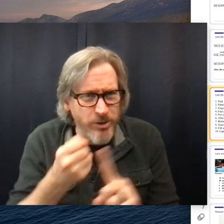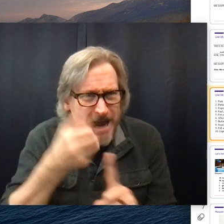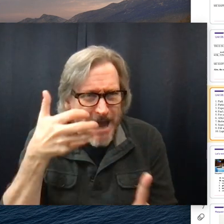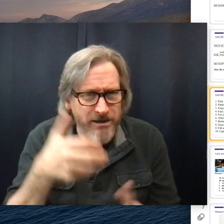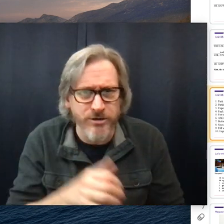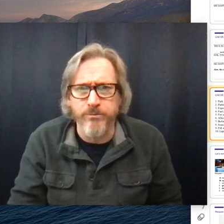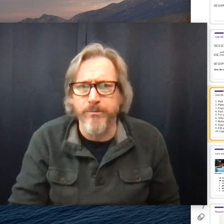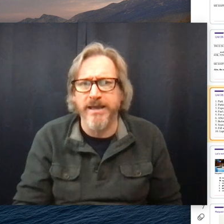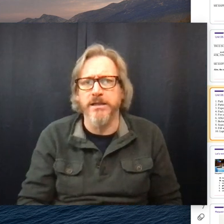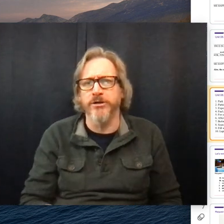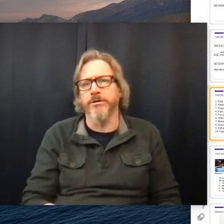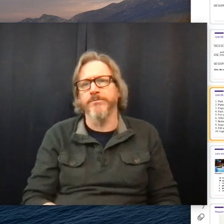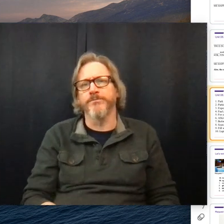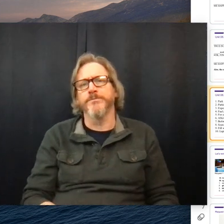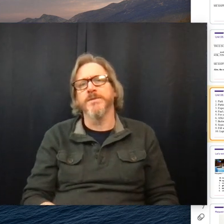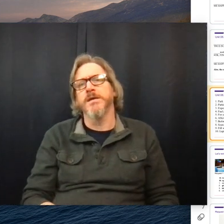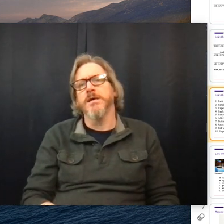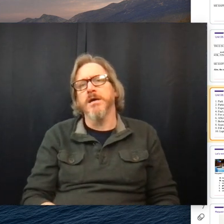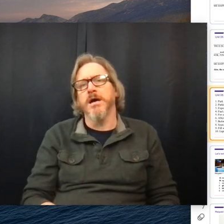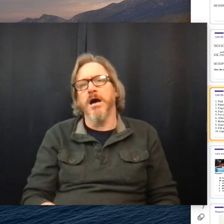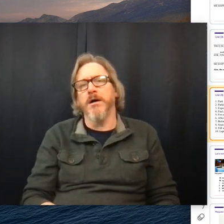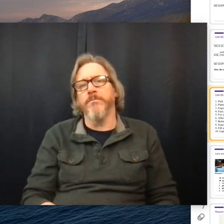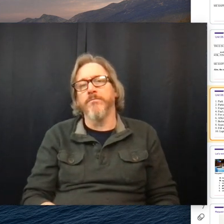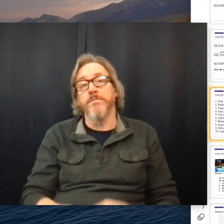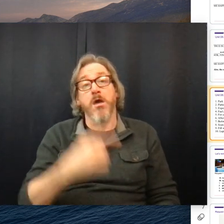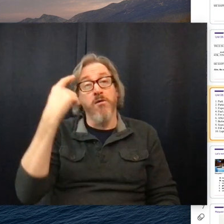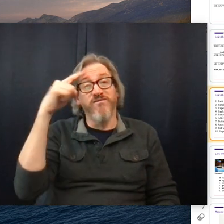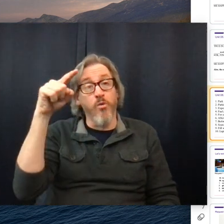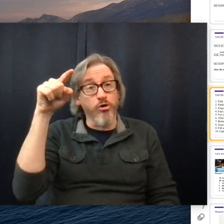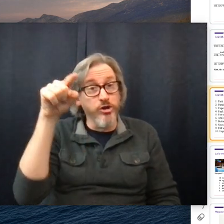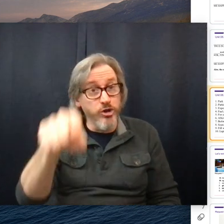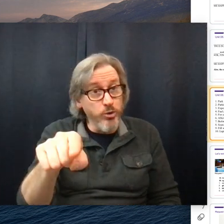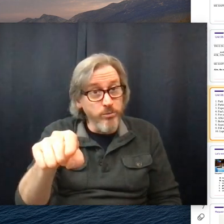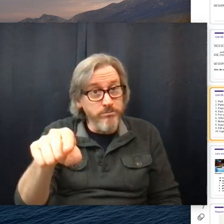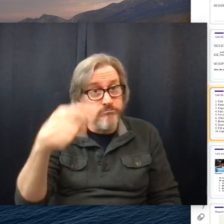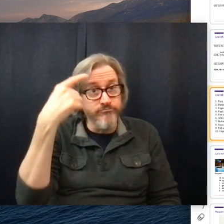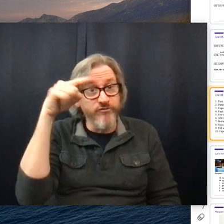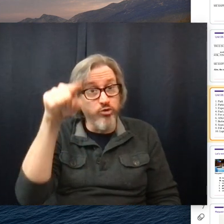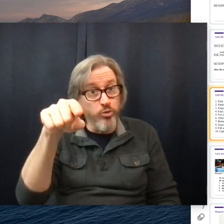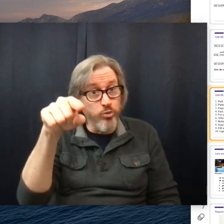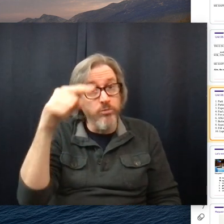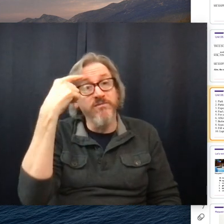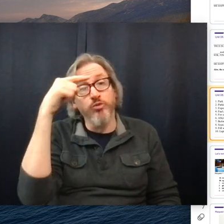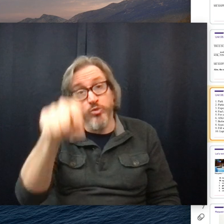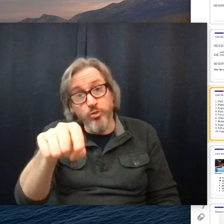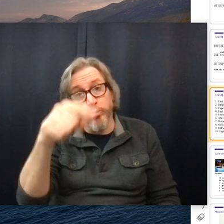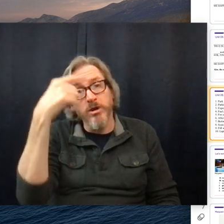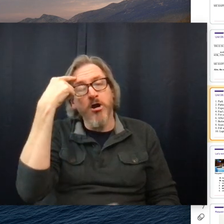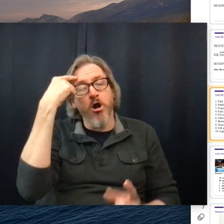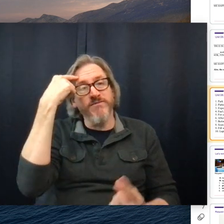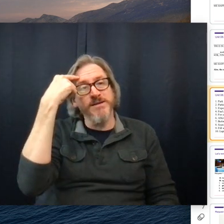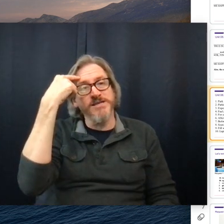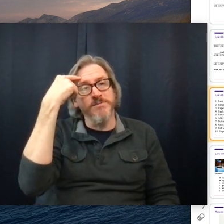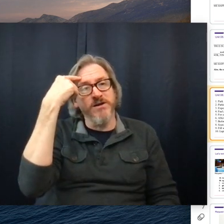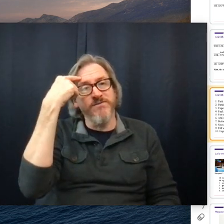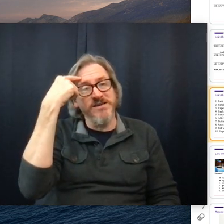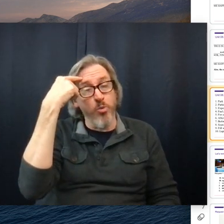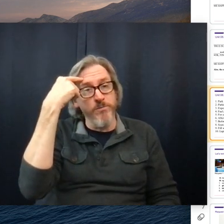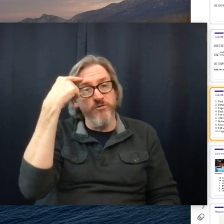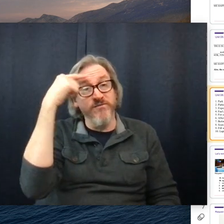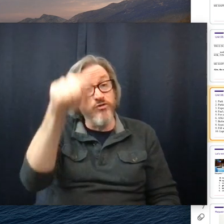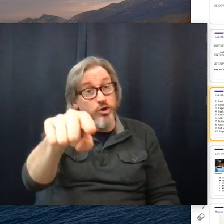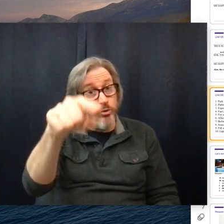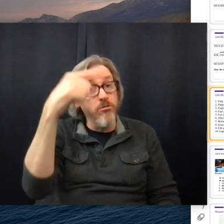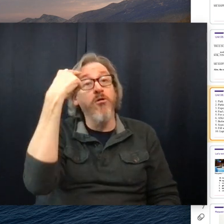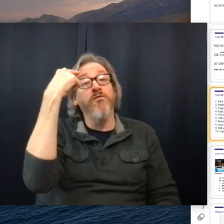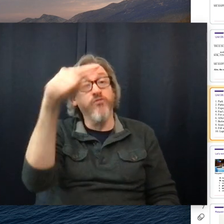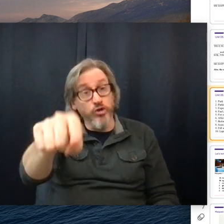could add to make it clearer um for you often times it comes out as one movement for you for